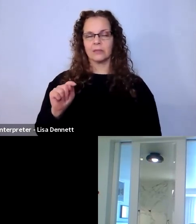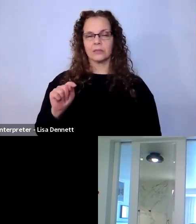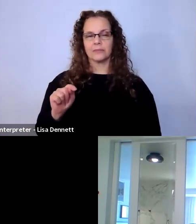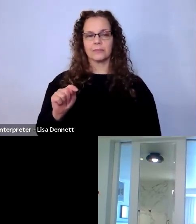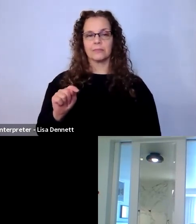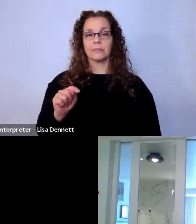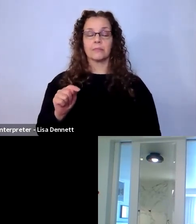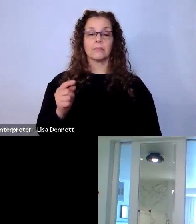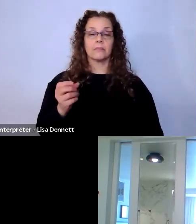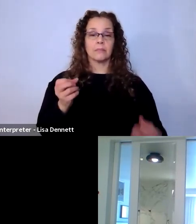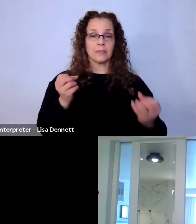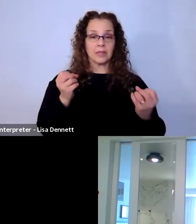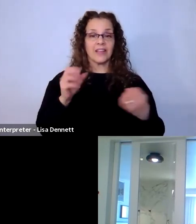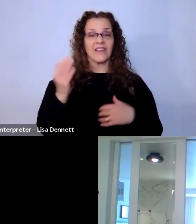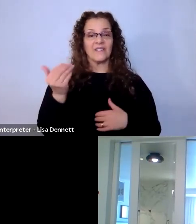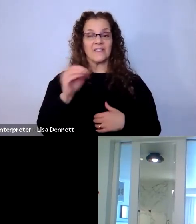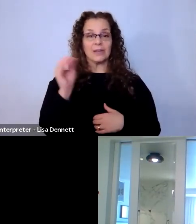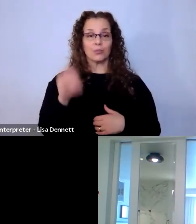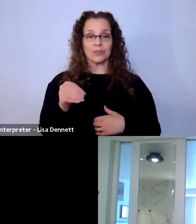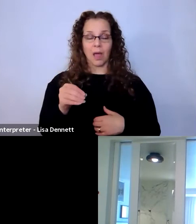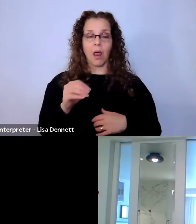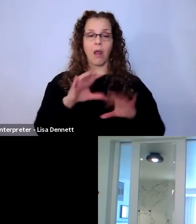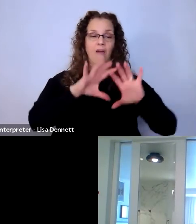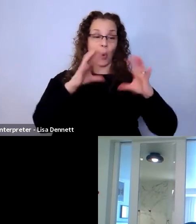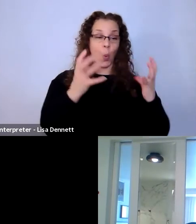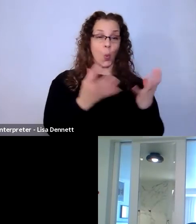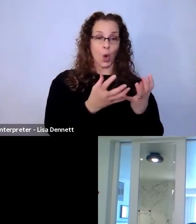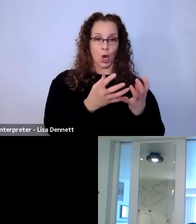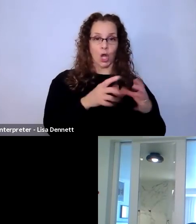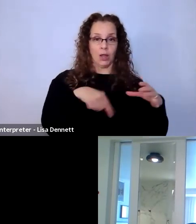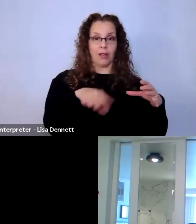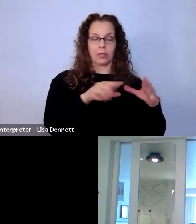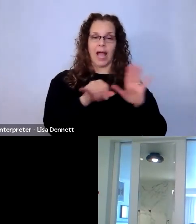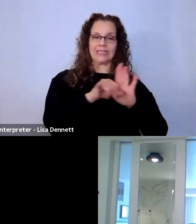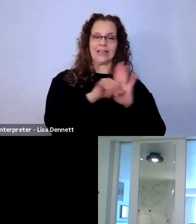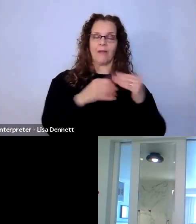having a disability or camera we know that's under number but logo, with it, so we figured that the number of.